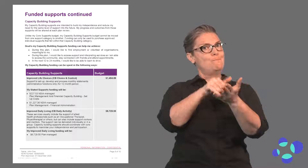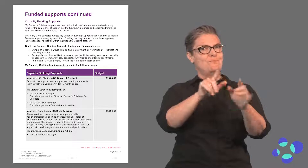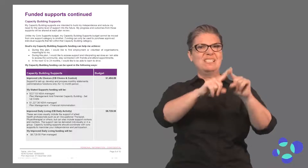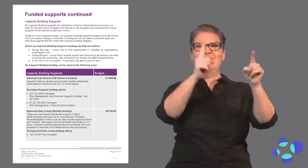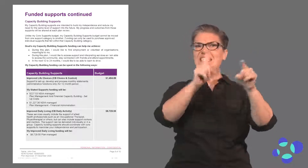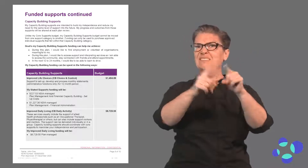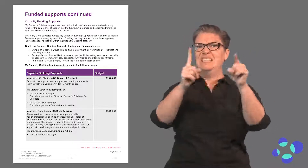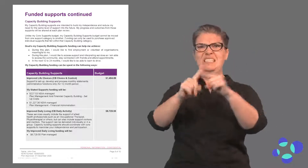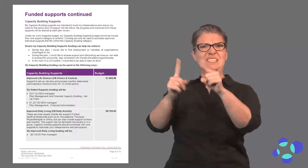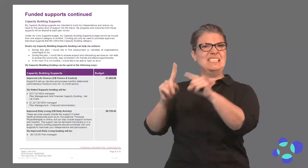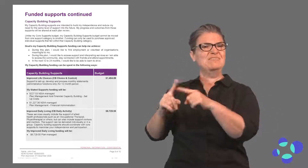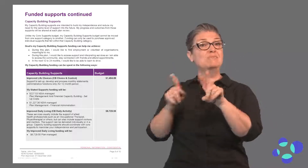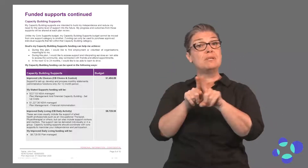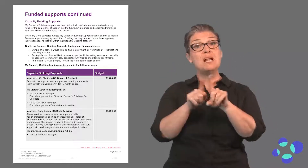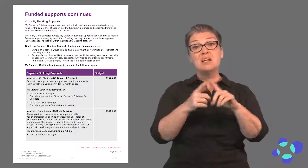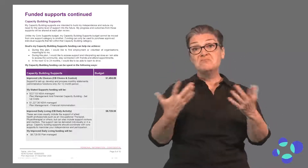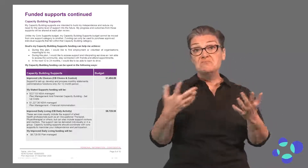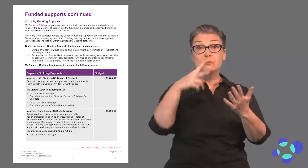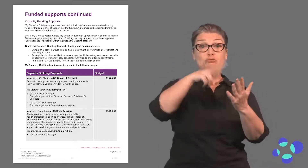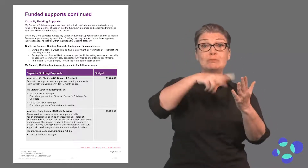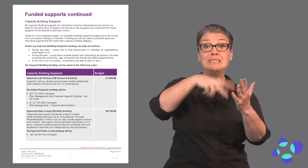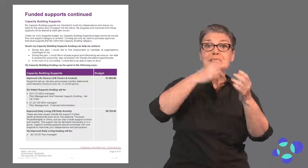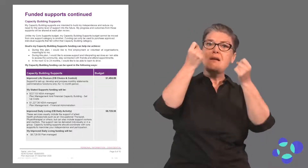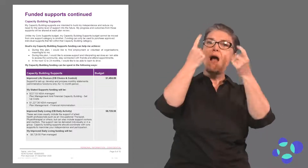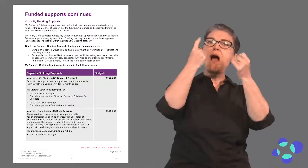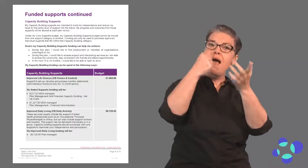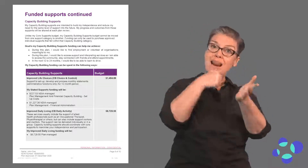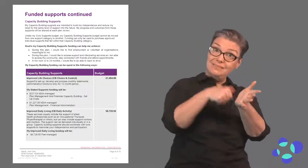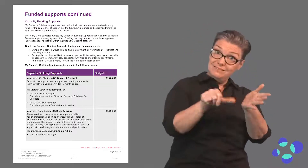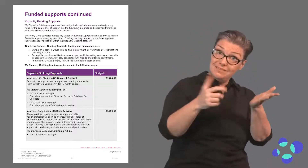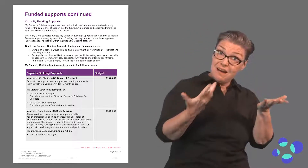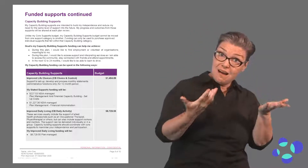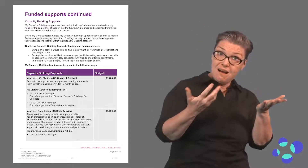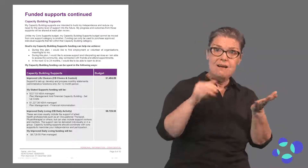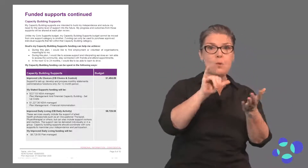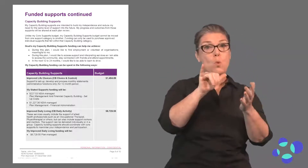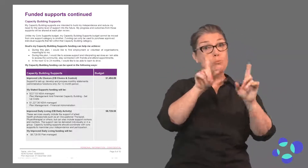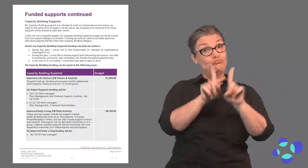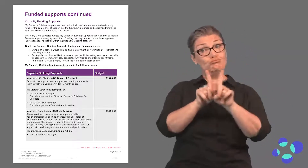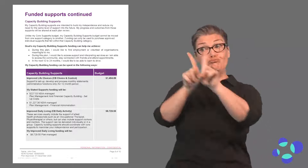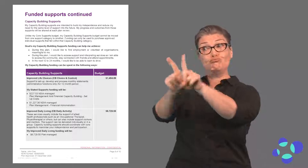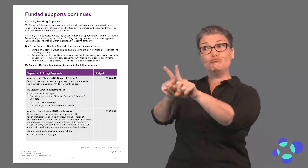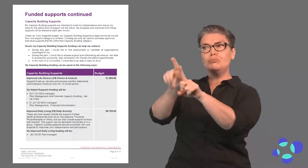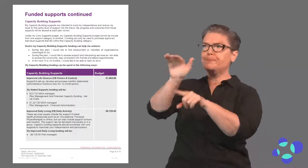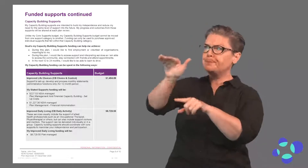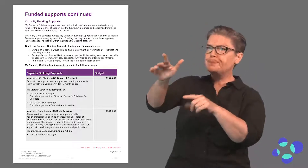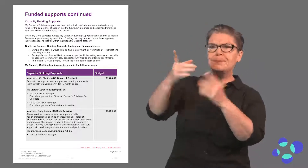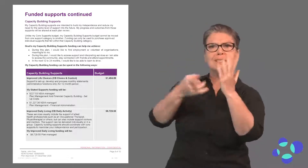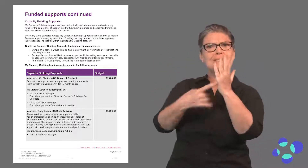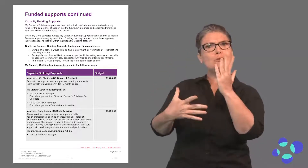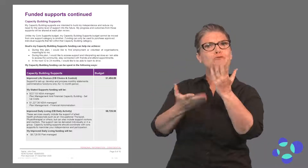Support Workers can assist in many different ways - with understanding documents,